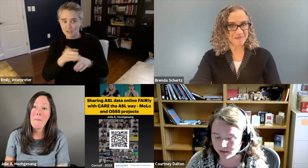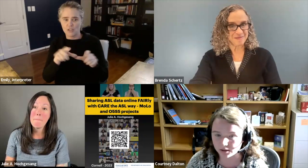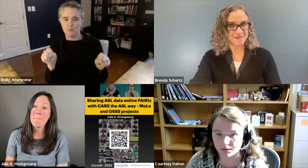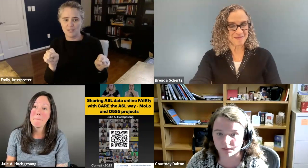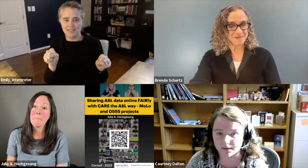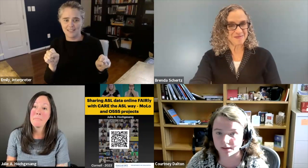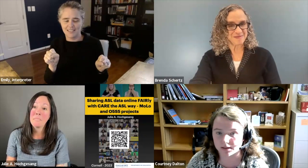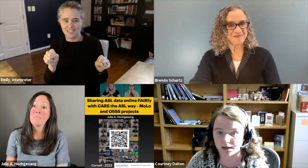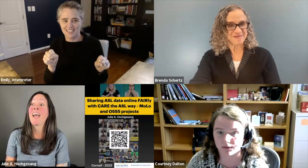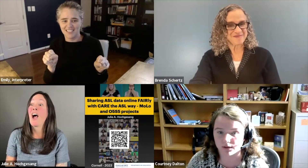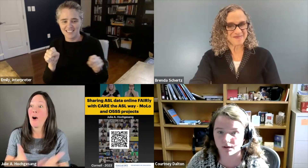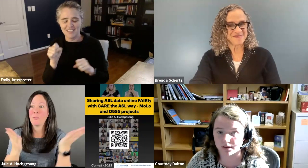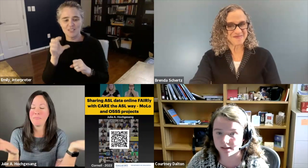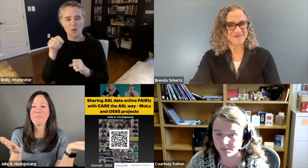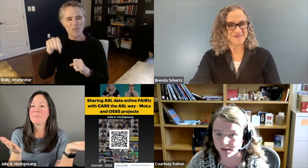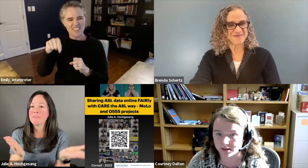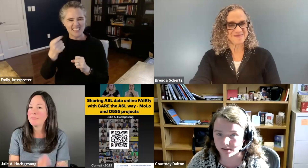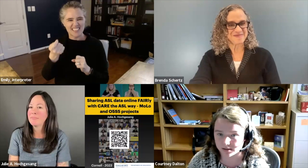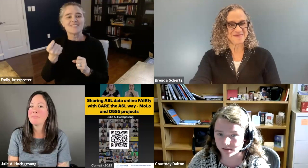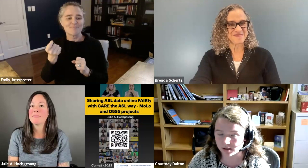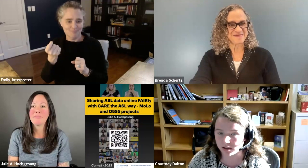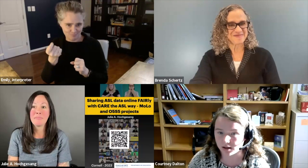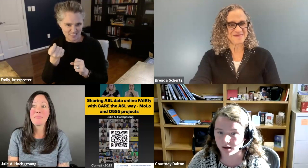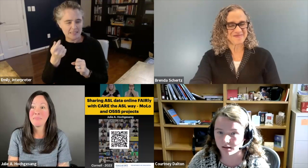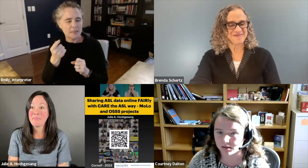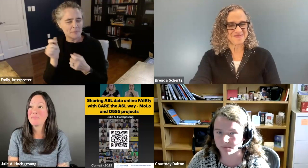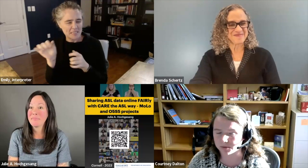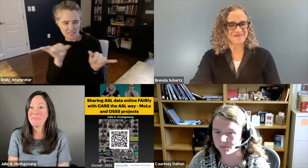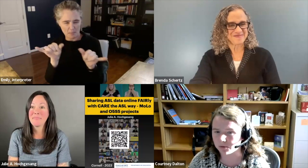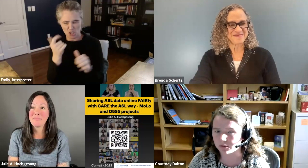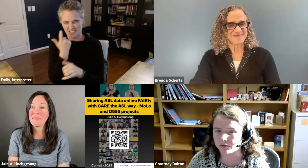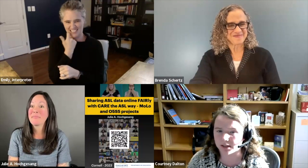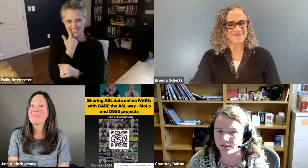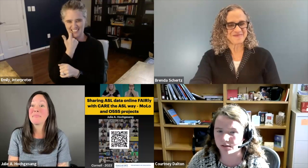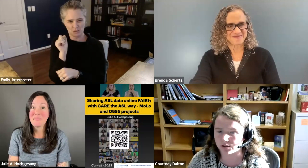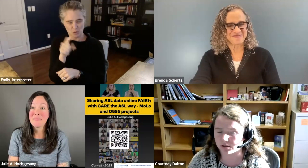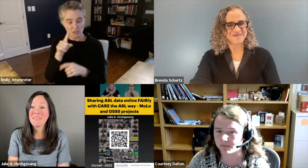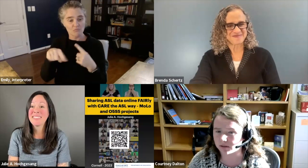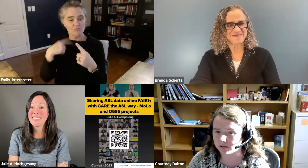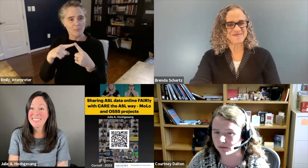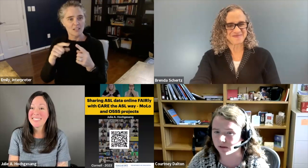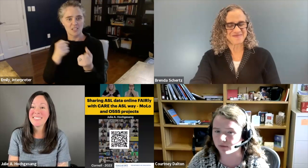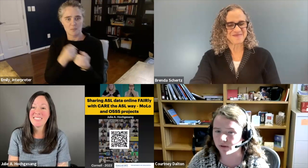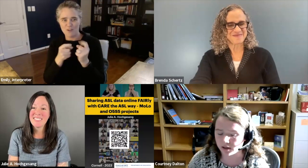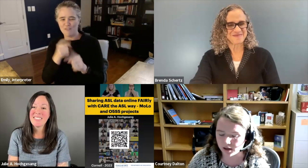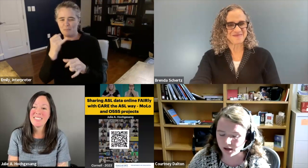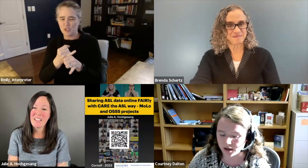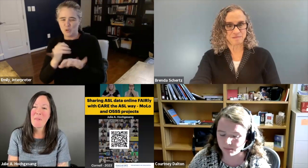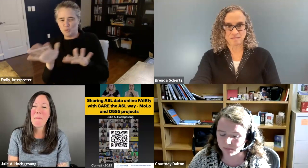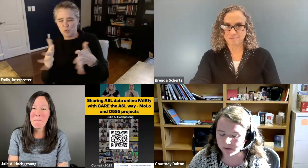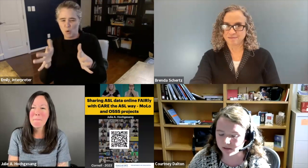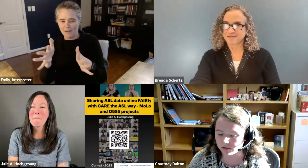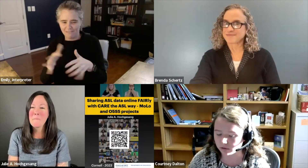you know this is kind of along the same lines as the support from the institution sort of but did you work